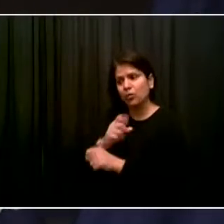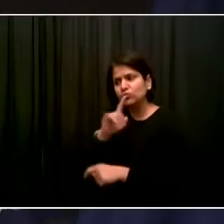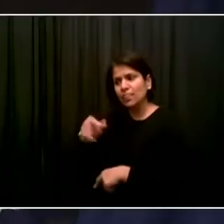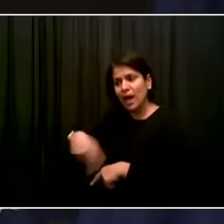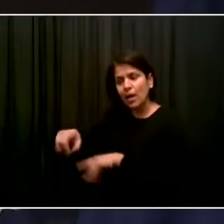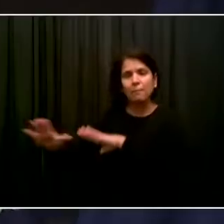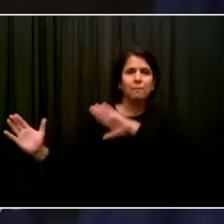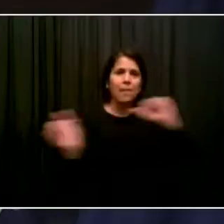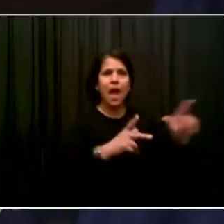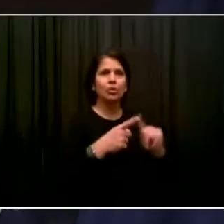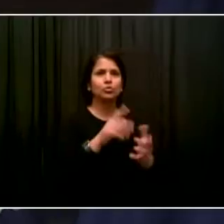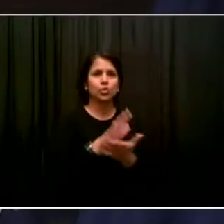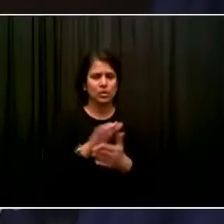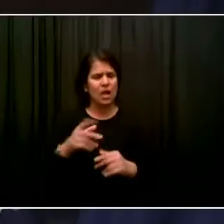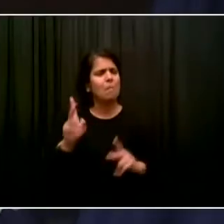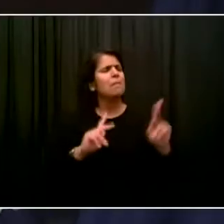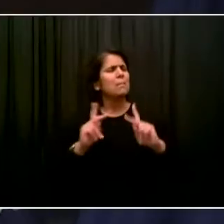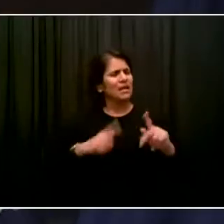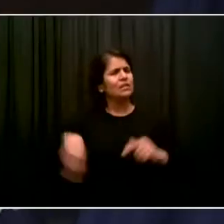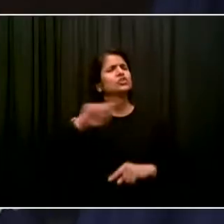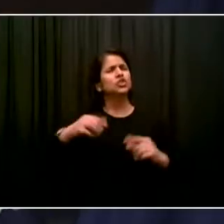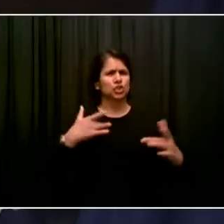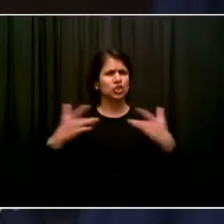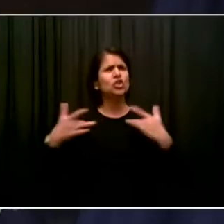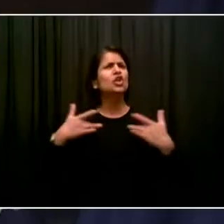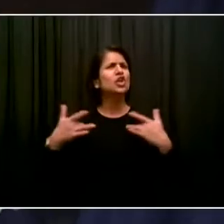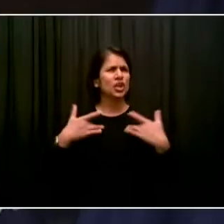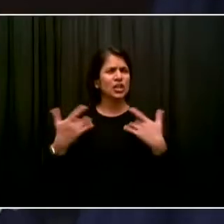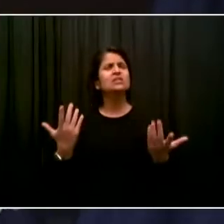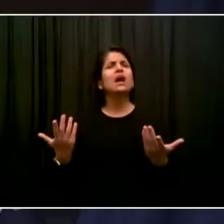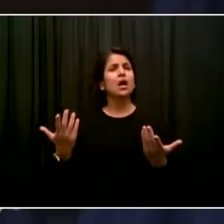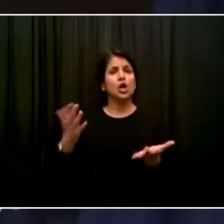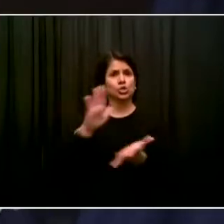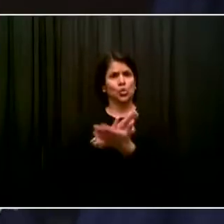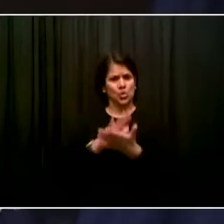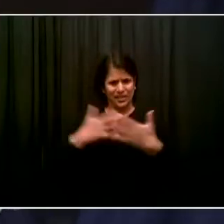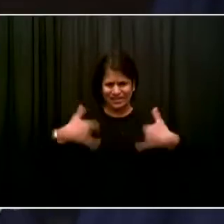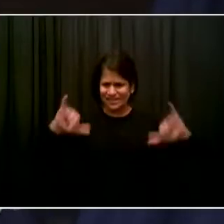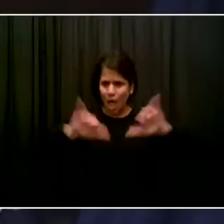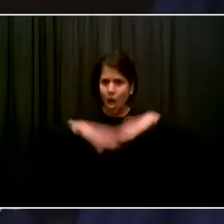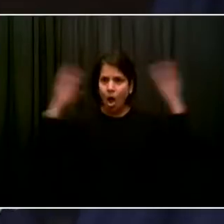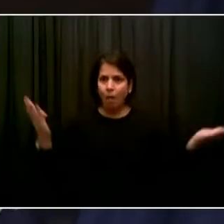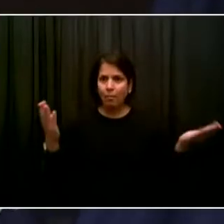MORE AND MORE THE STUDENTS BACK . TT HAGOES TO THE QUESTION